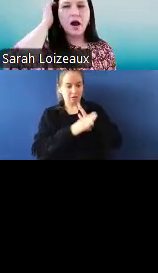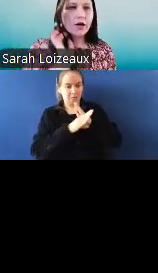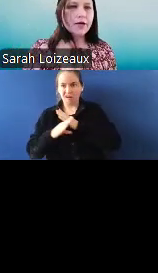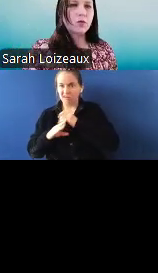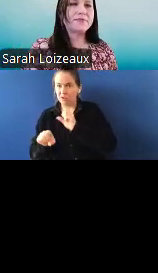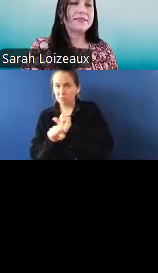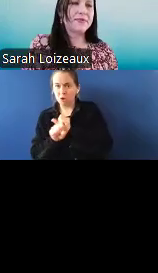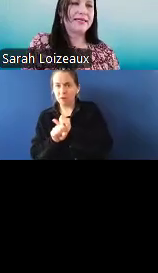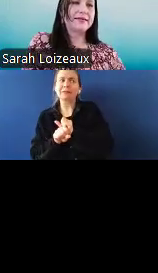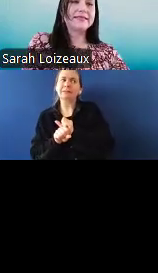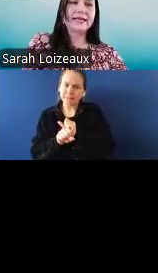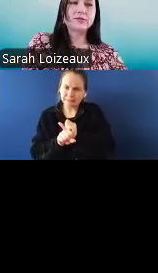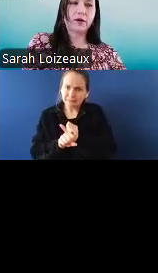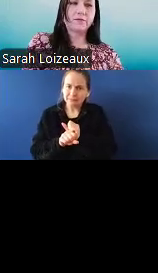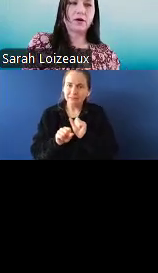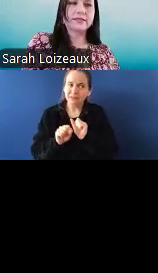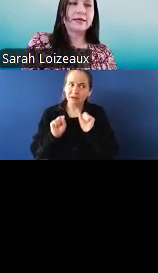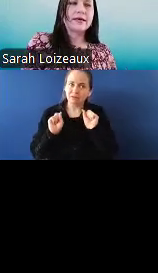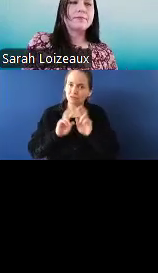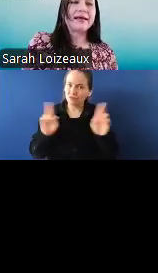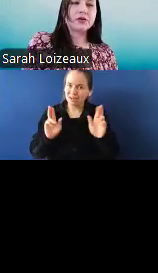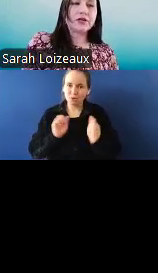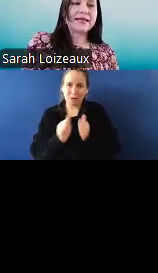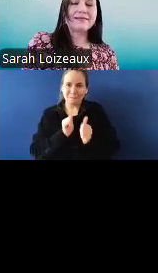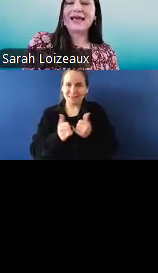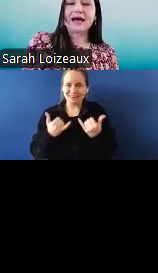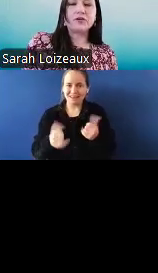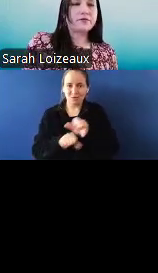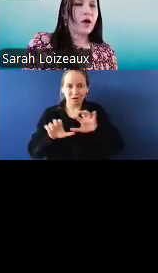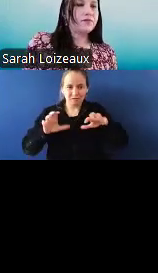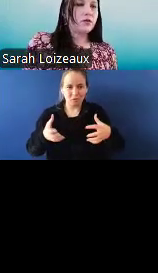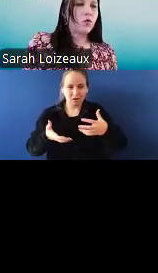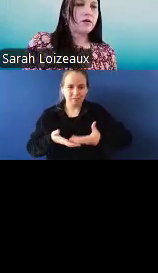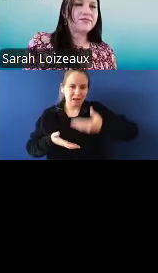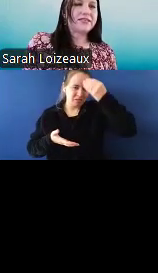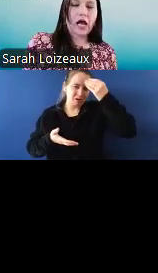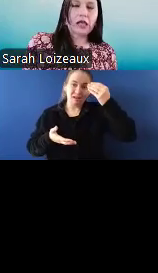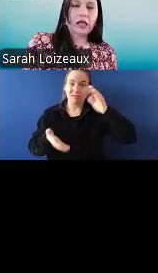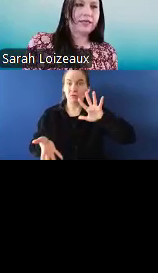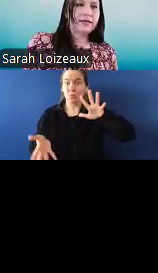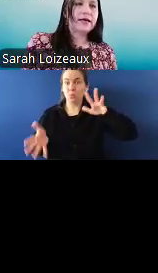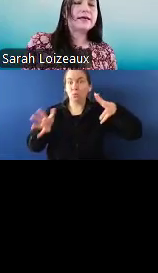are equipped to compete in today's workforce by learning the ever-evolving world of technology,